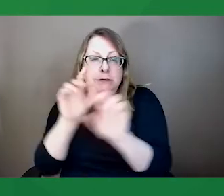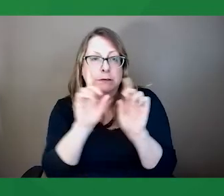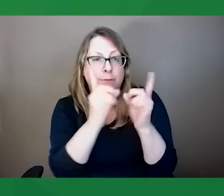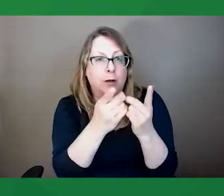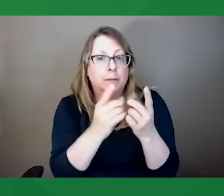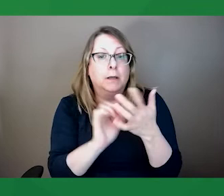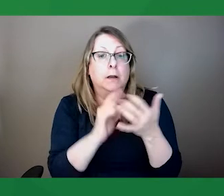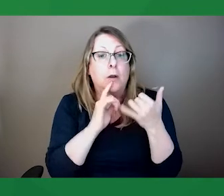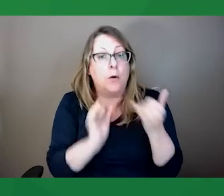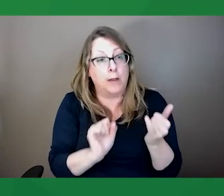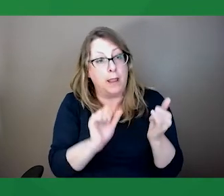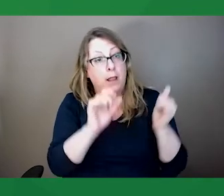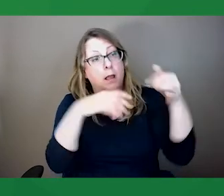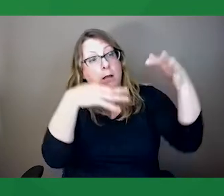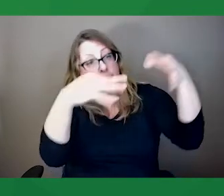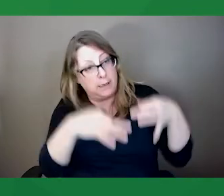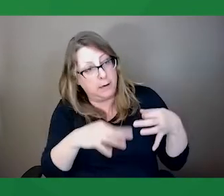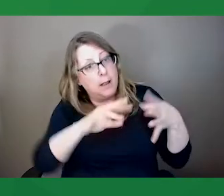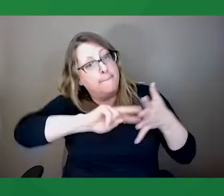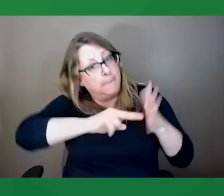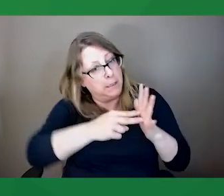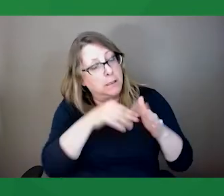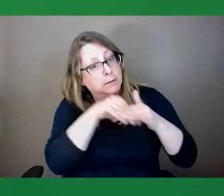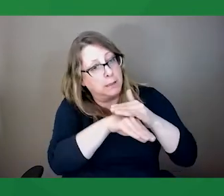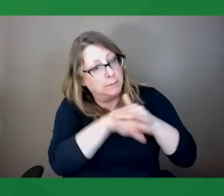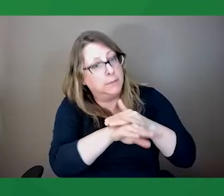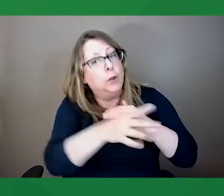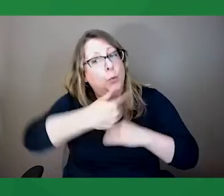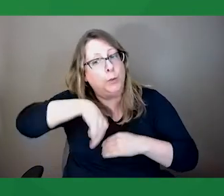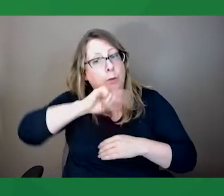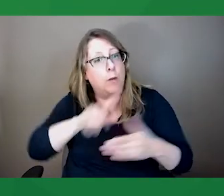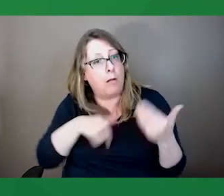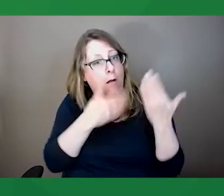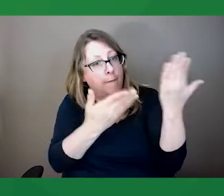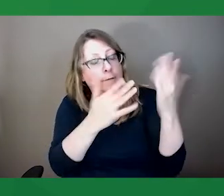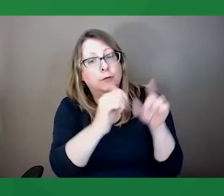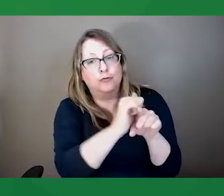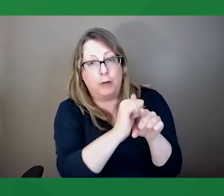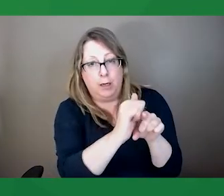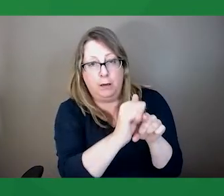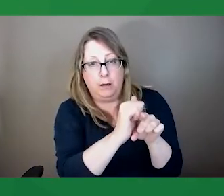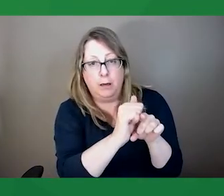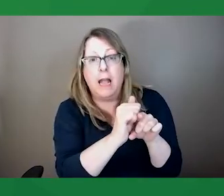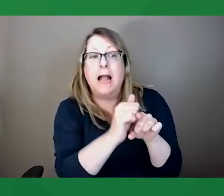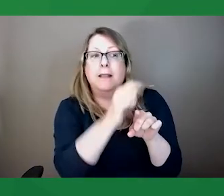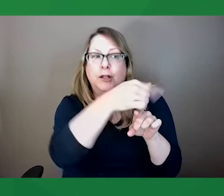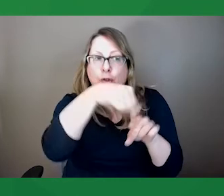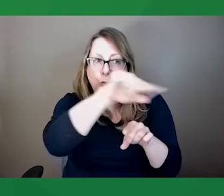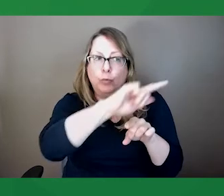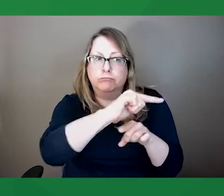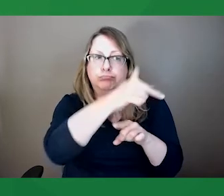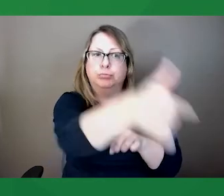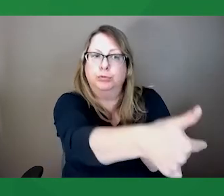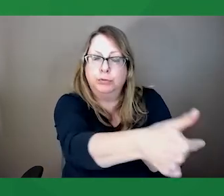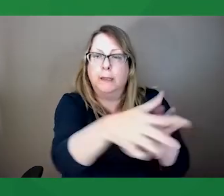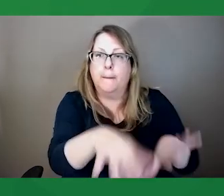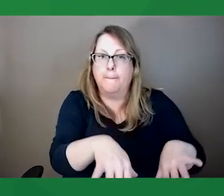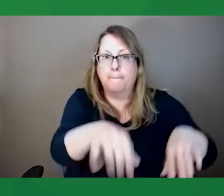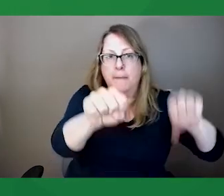'hey, this is accessibility'. We're going to be running training sessions. We're going to enable you to be an advocate for accessibility.